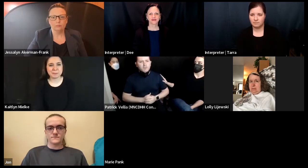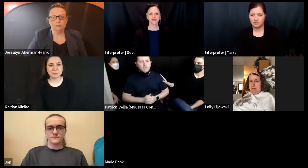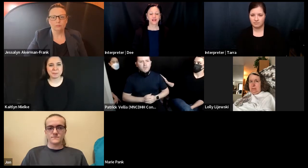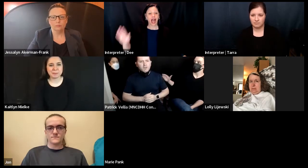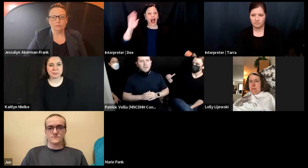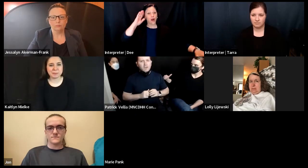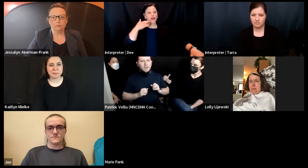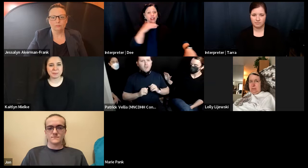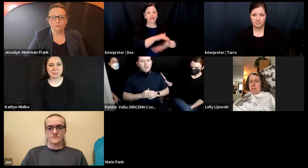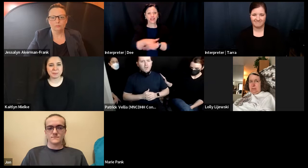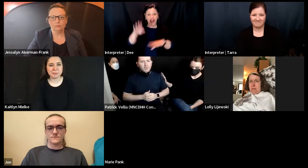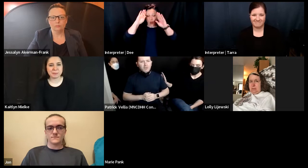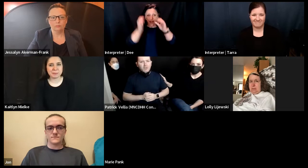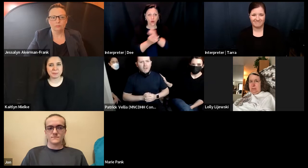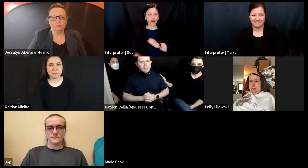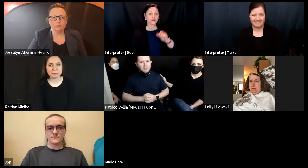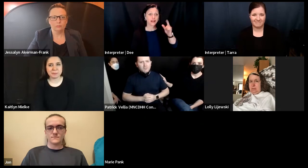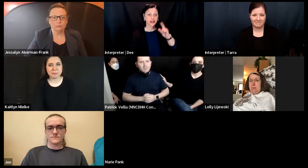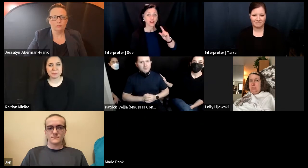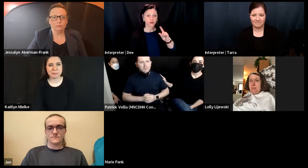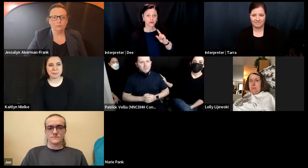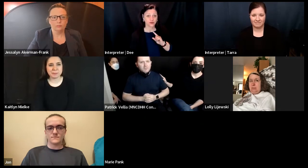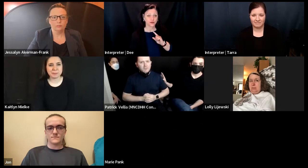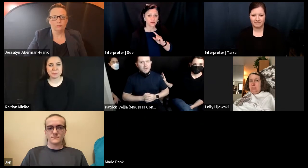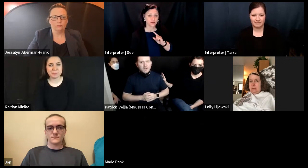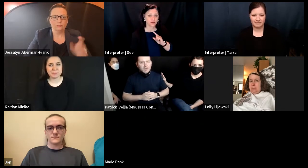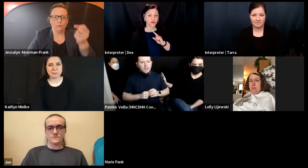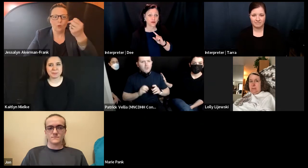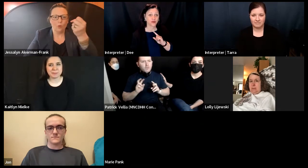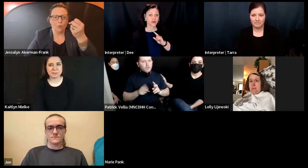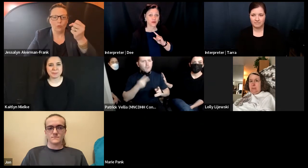to be speaking English with using an ASL interpreter. Good evening, everyone.